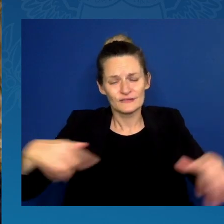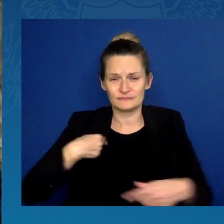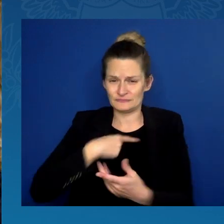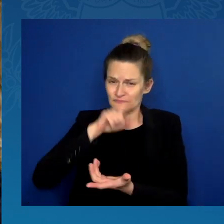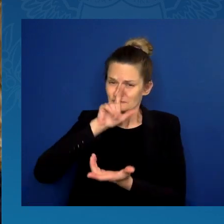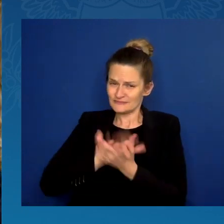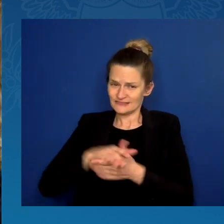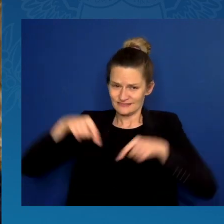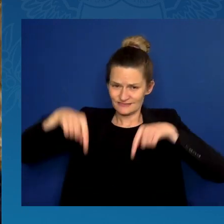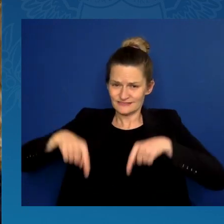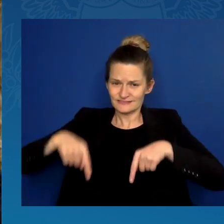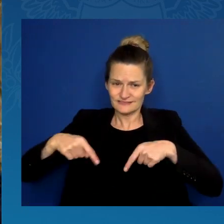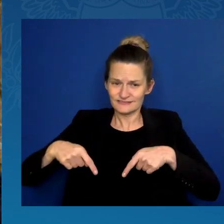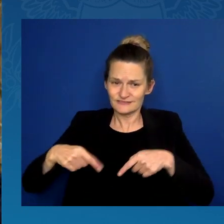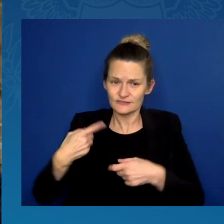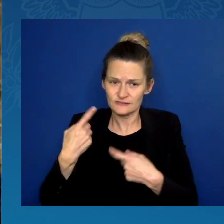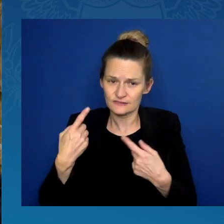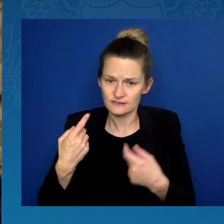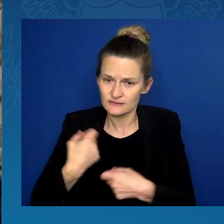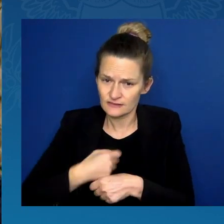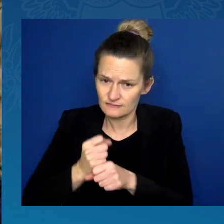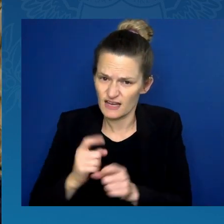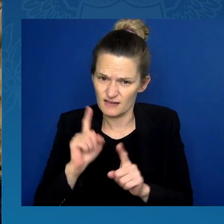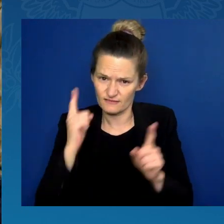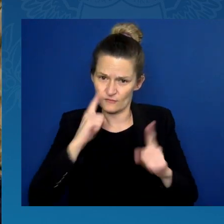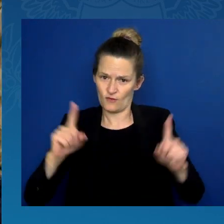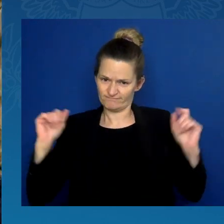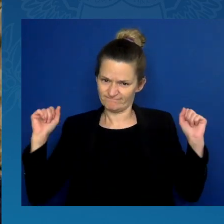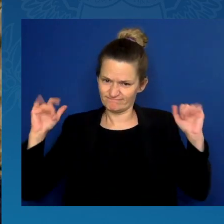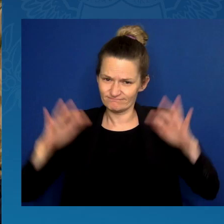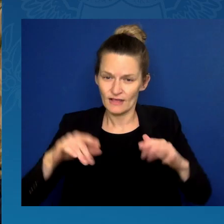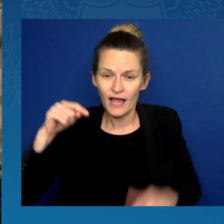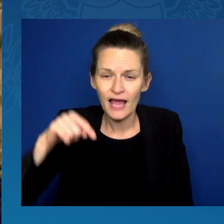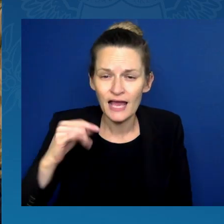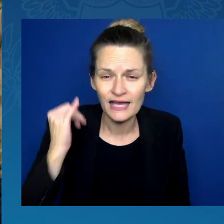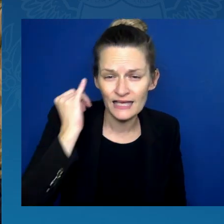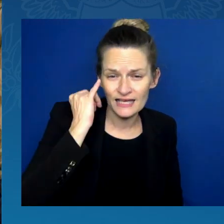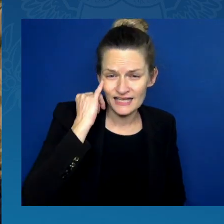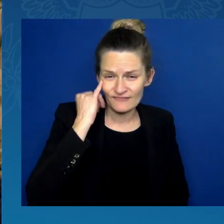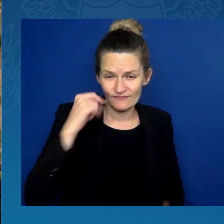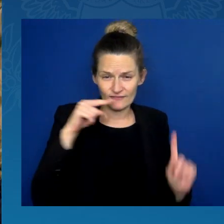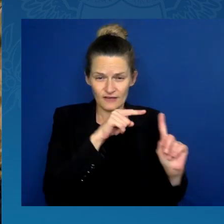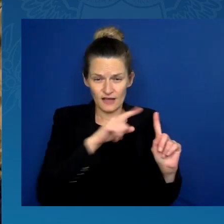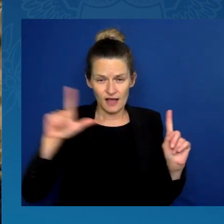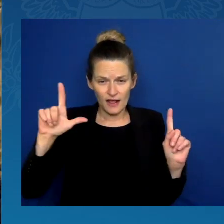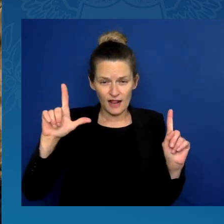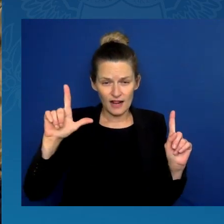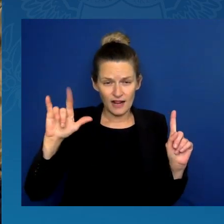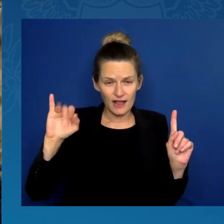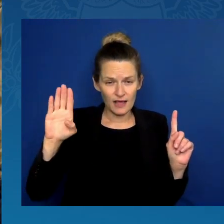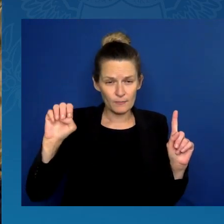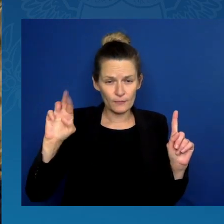The City of Liberal Kansas, which is located in Seaward County, has a majority Latino population.